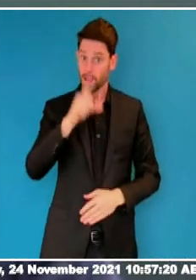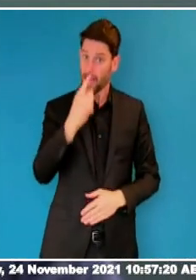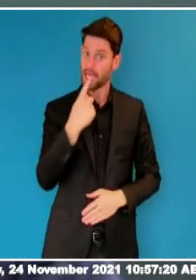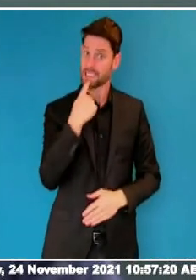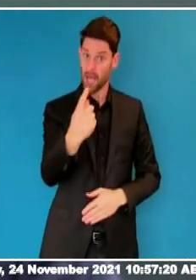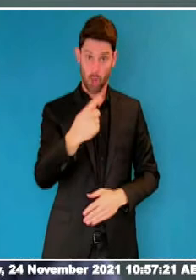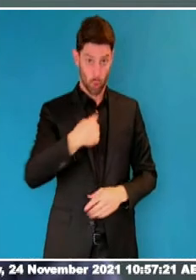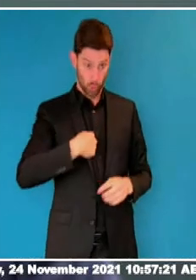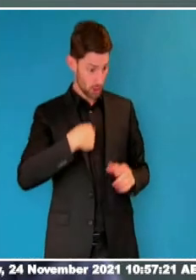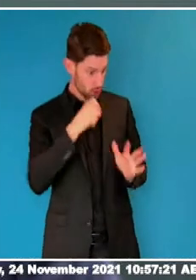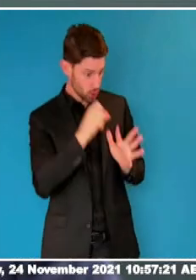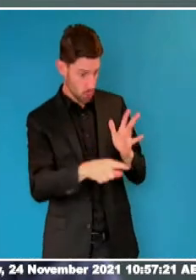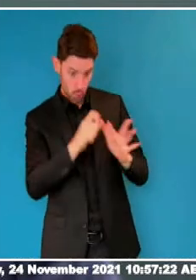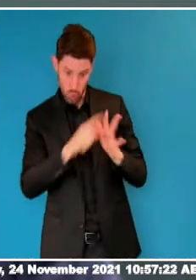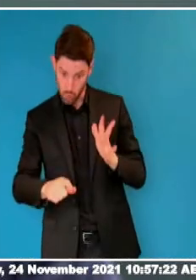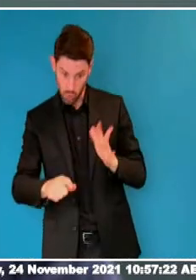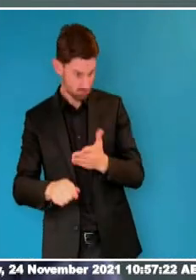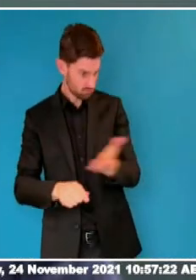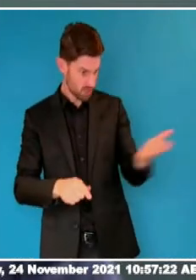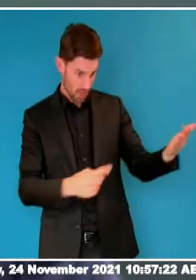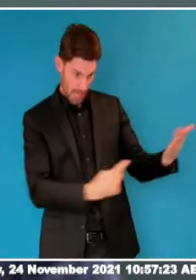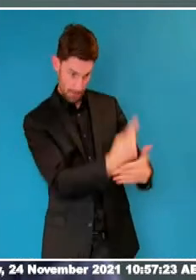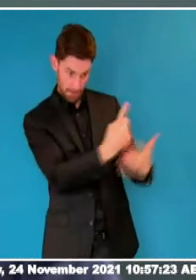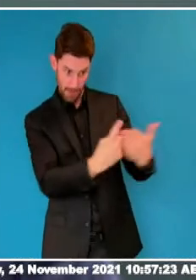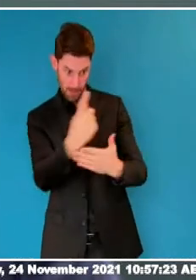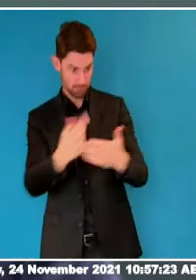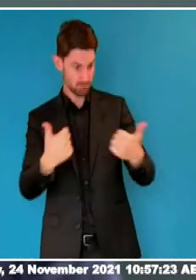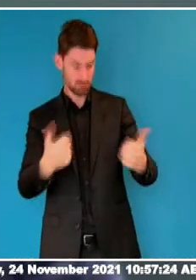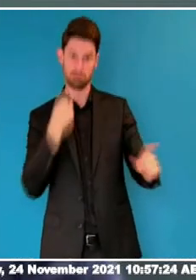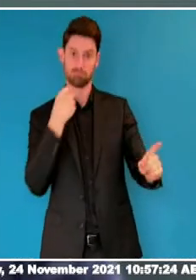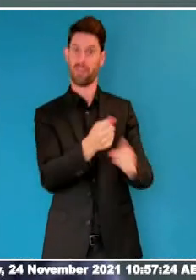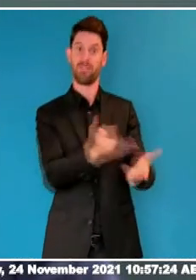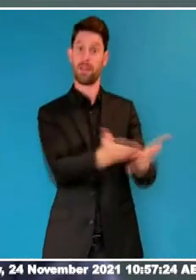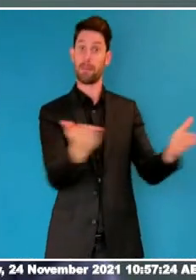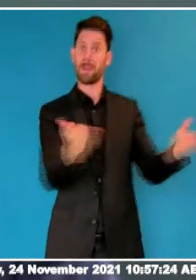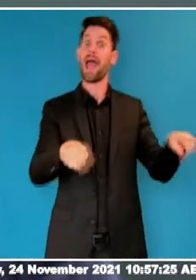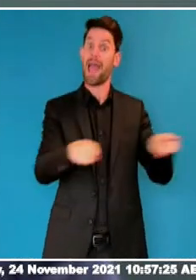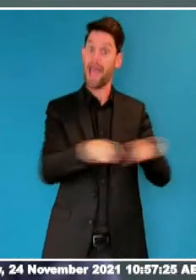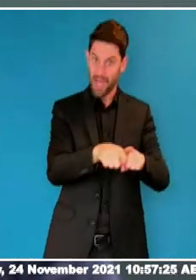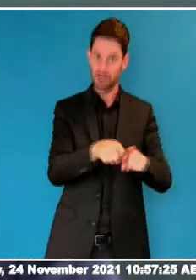happening in real life and making a difference to the people --- and making a difference to our organisation.